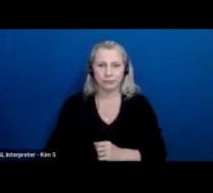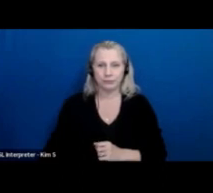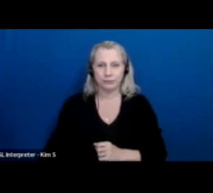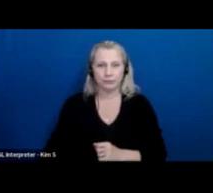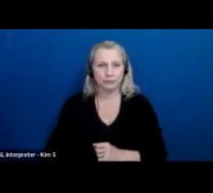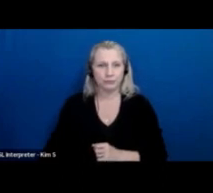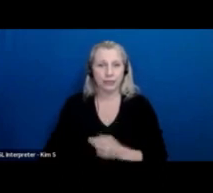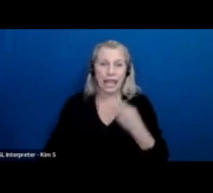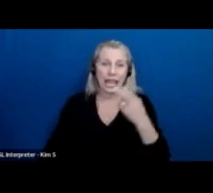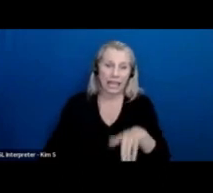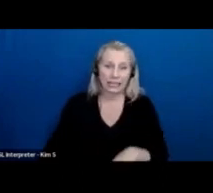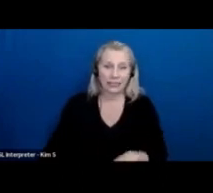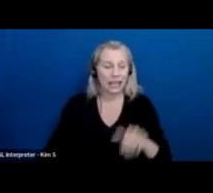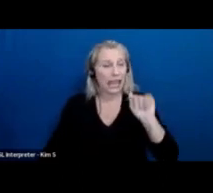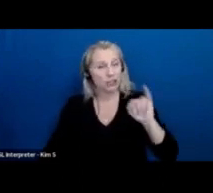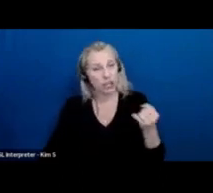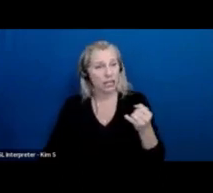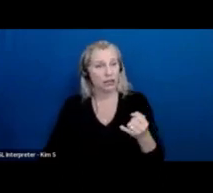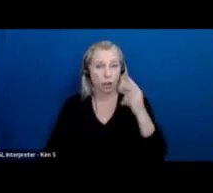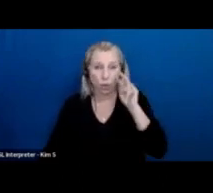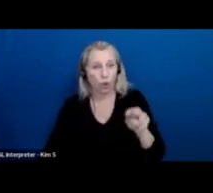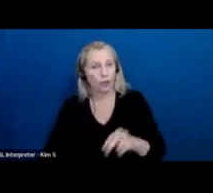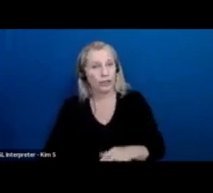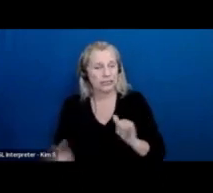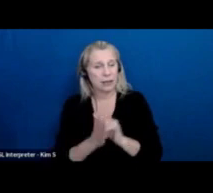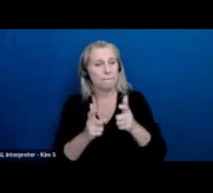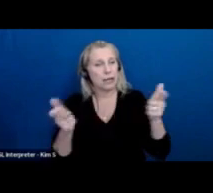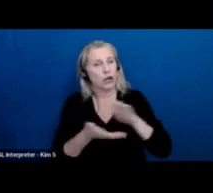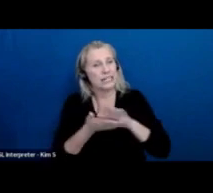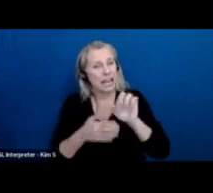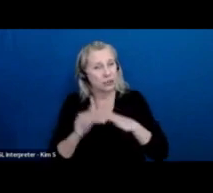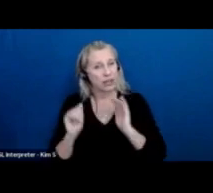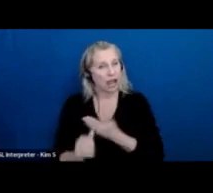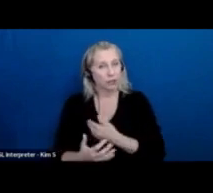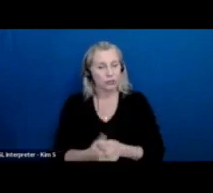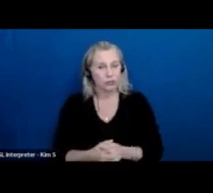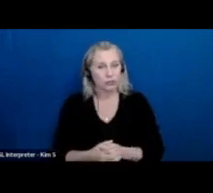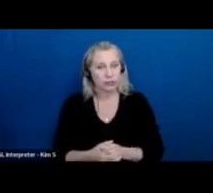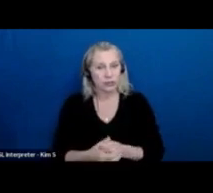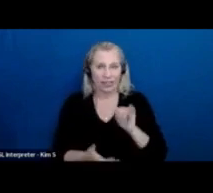Hey, look, I suppose a lot bigger and nicer than ours. Yeah, they probably don't even